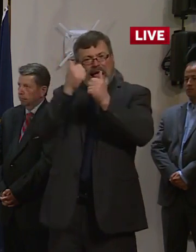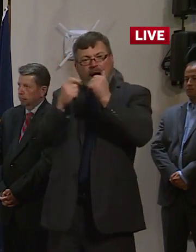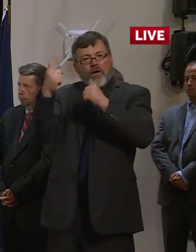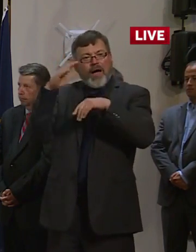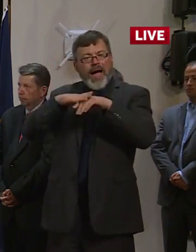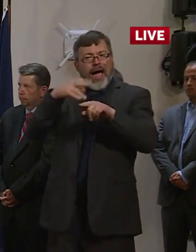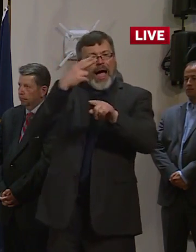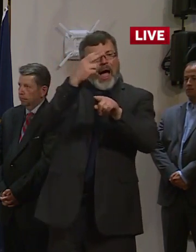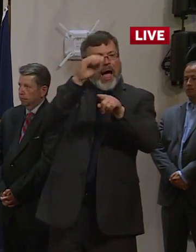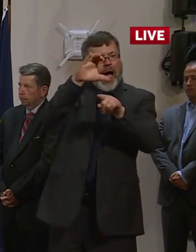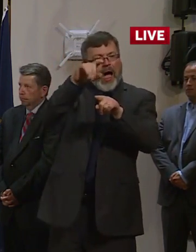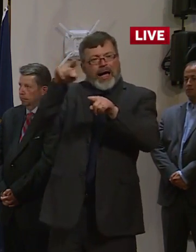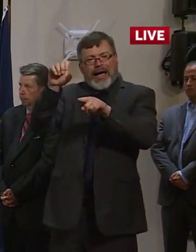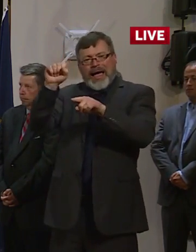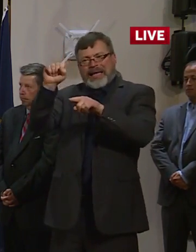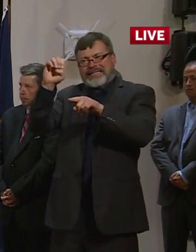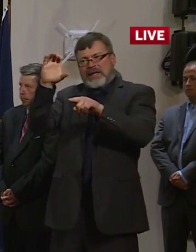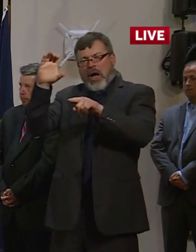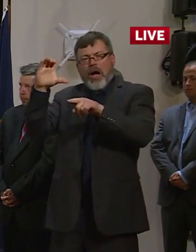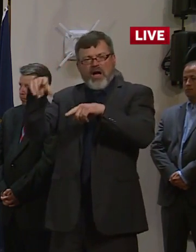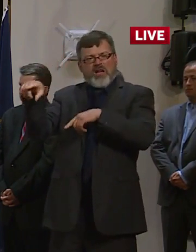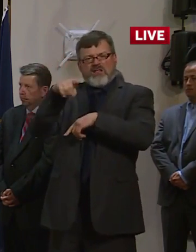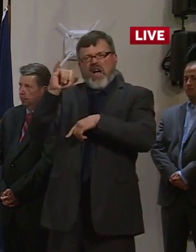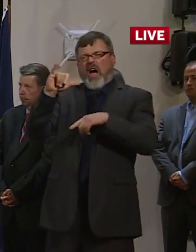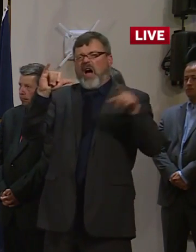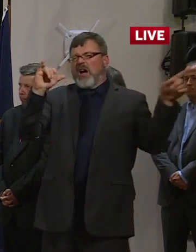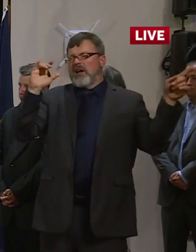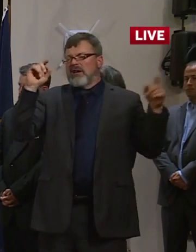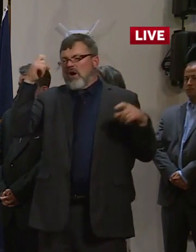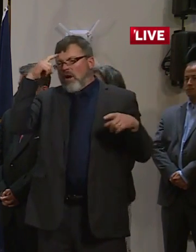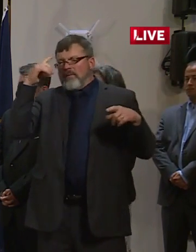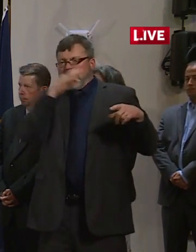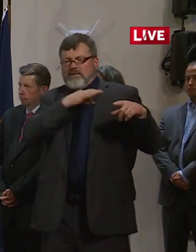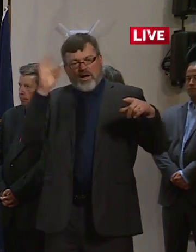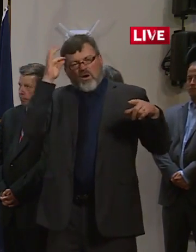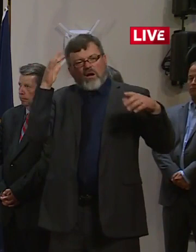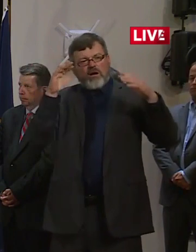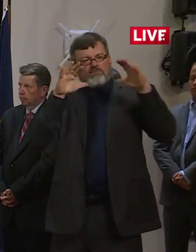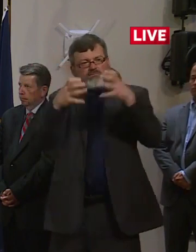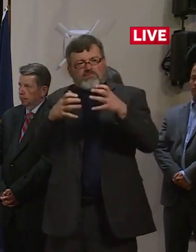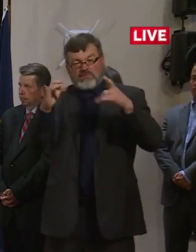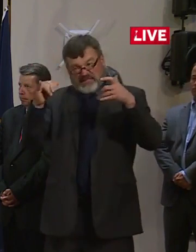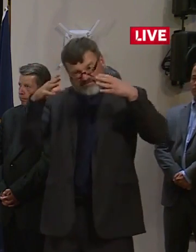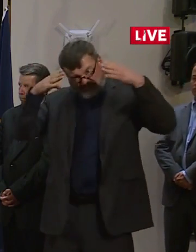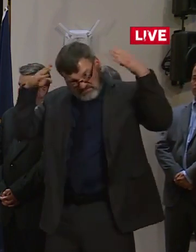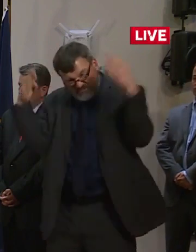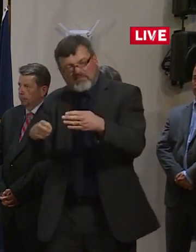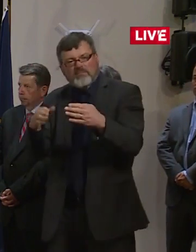EMERGENCY OPERATIONS CENTER STAFF, EVERYONE ON THE HOC S EOC